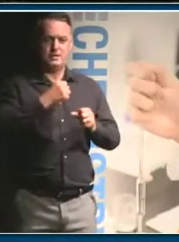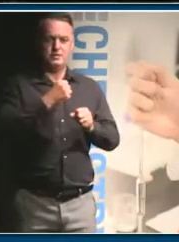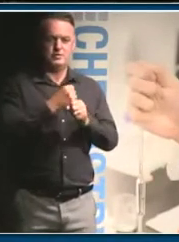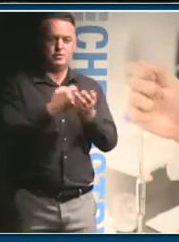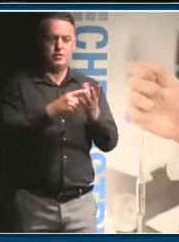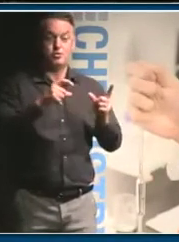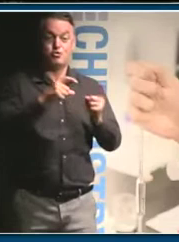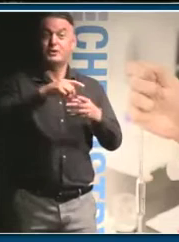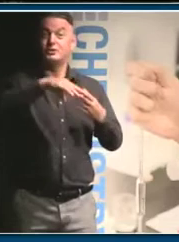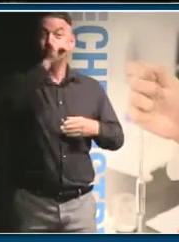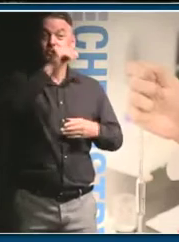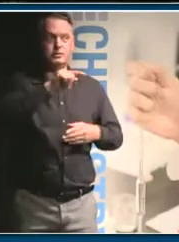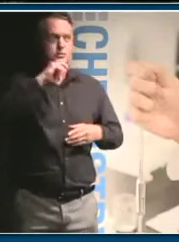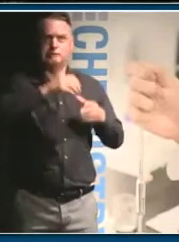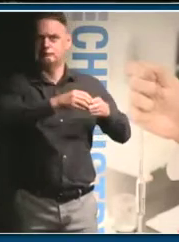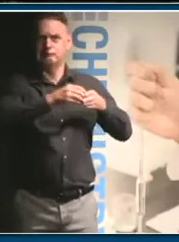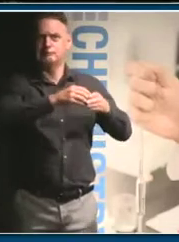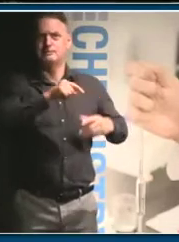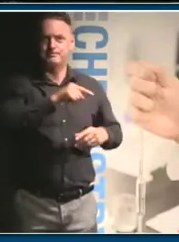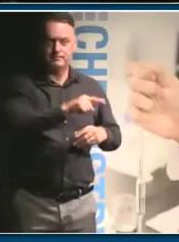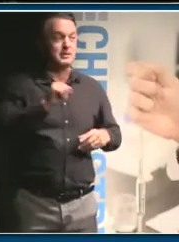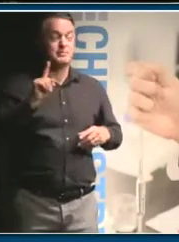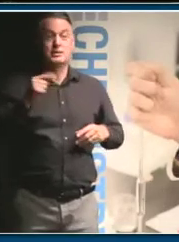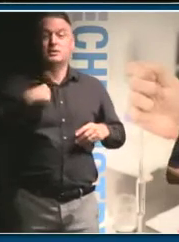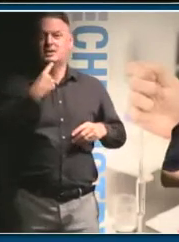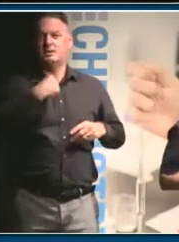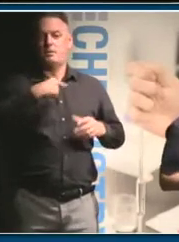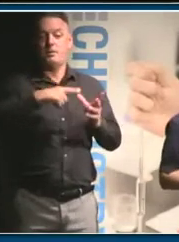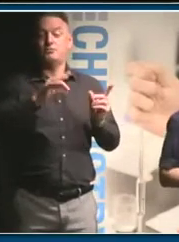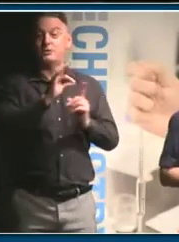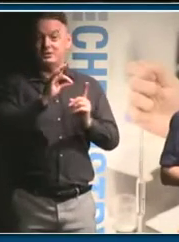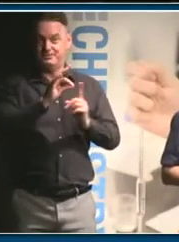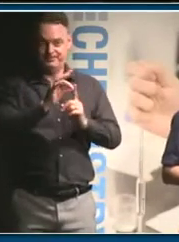have killed me. I told him I was an apprentice so that was okay he came to my commencement.